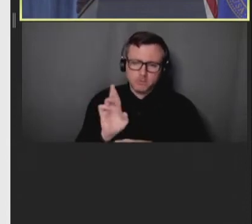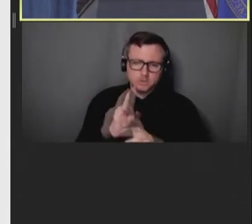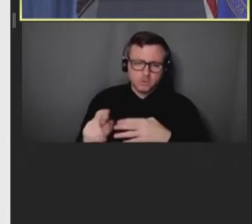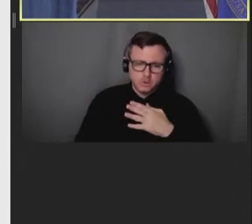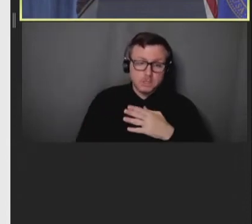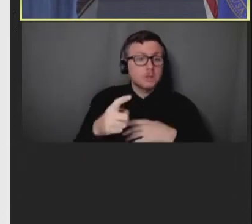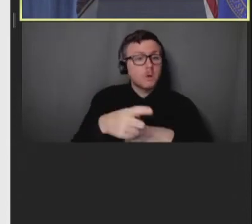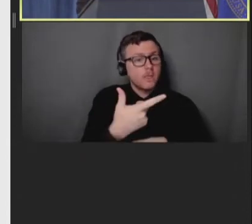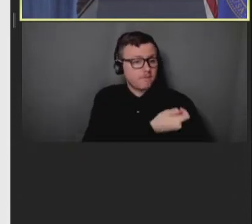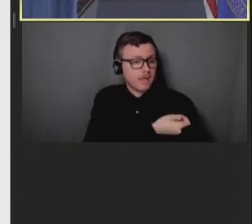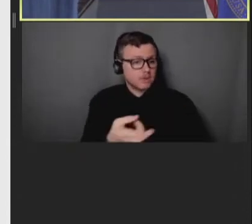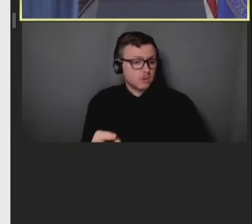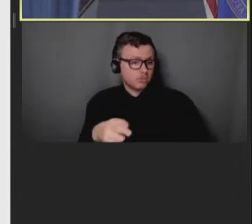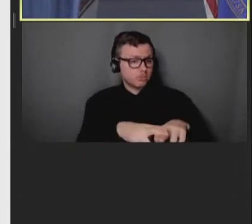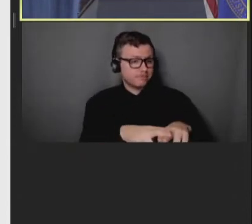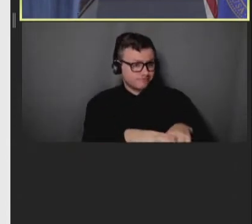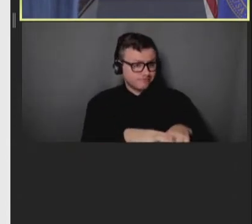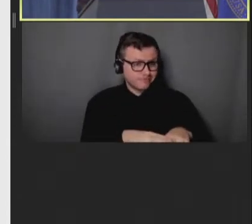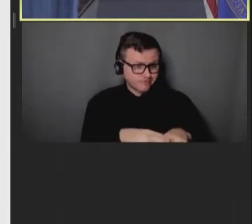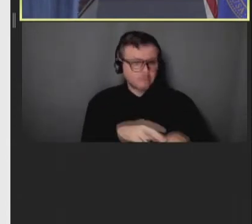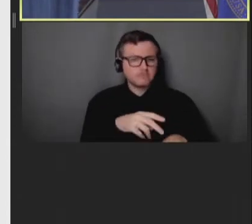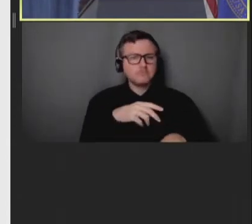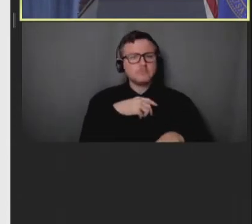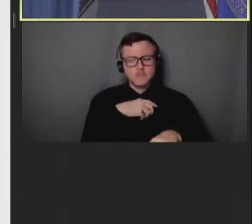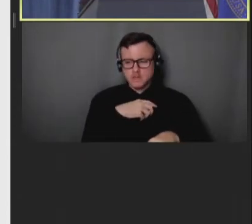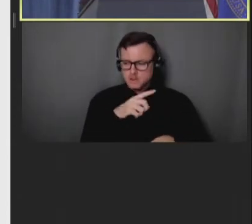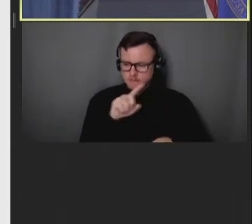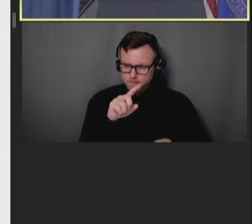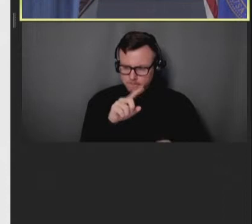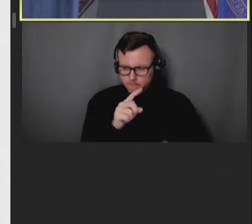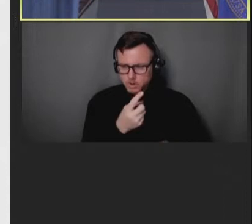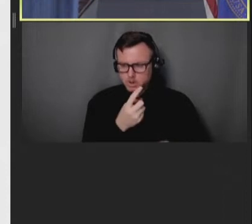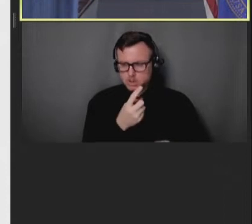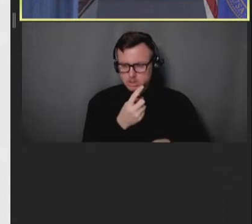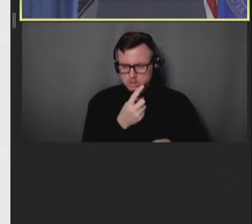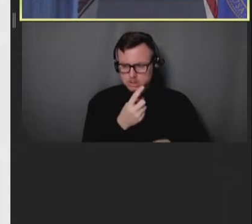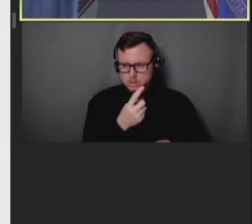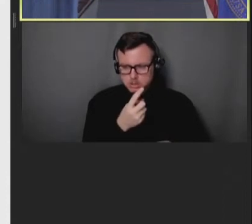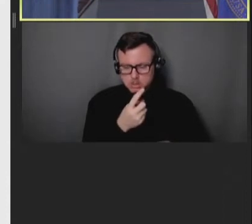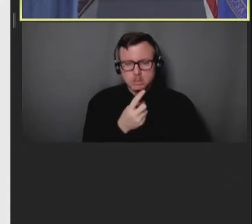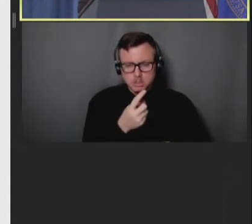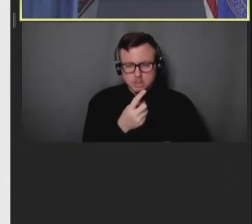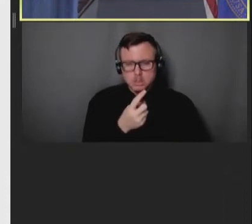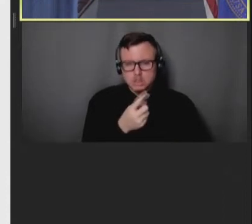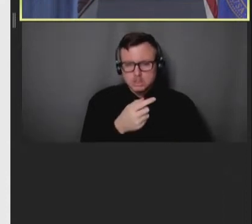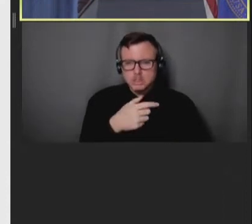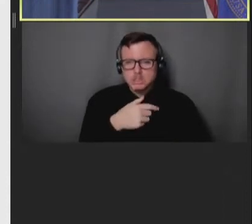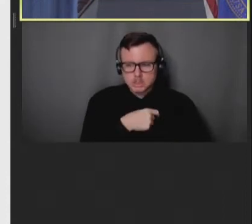as the first primary boost, substantially increases Omicron neutralizing antibody titers.